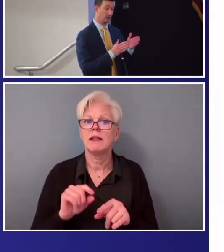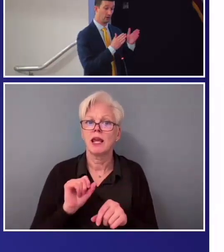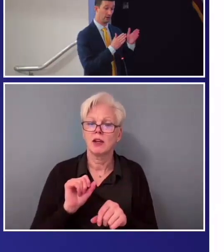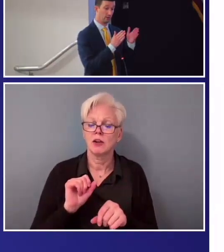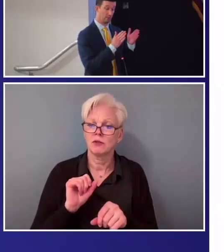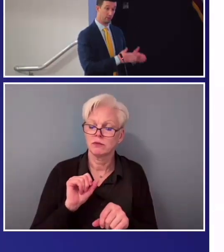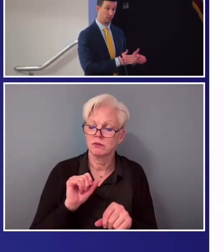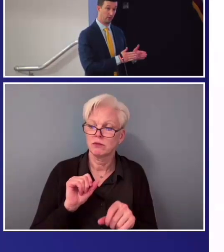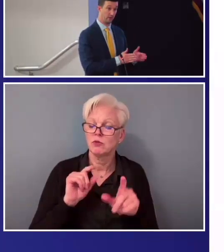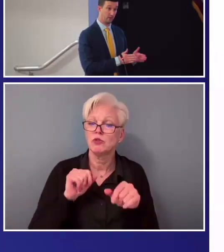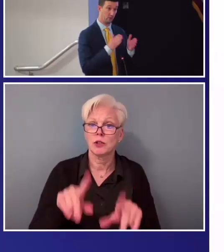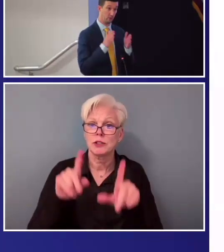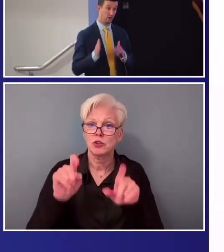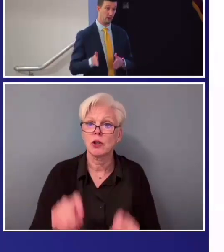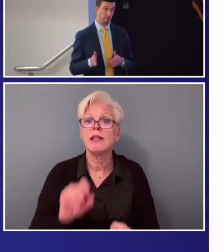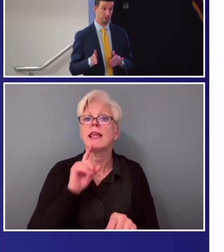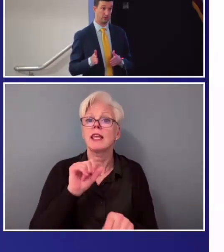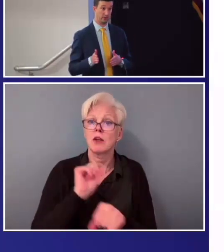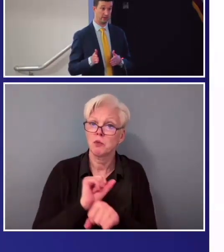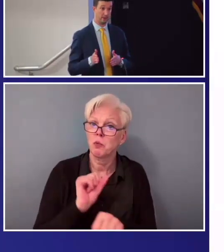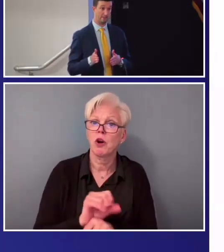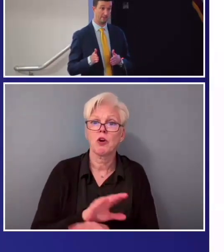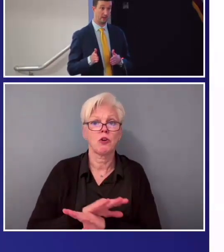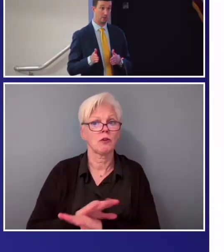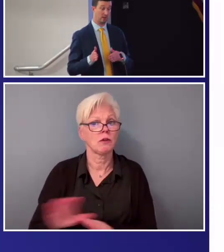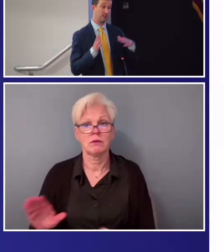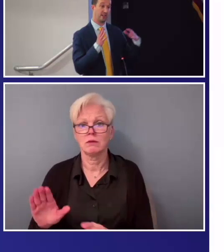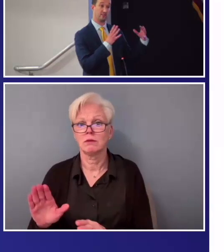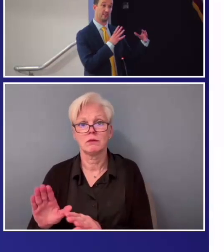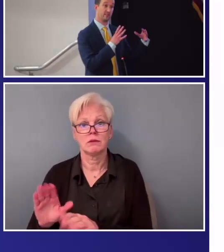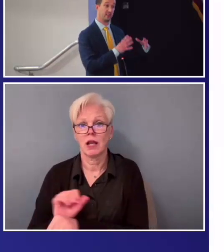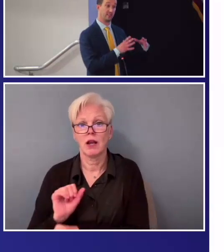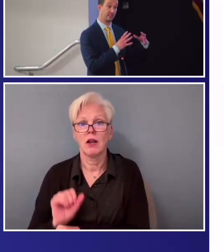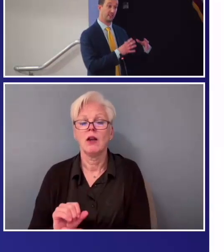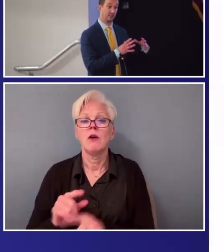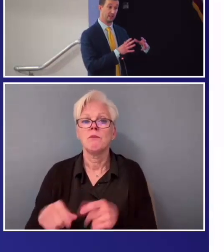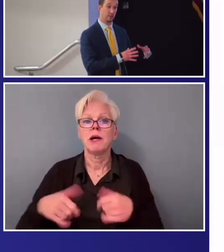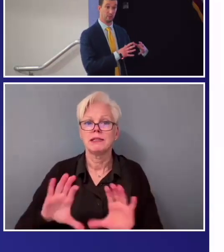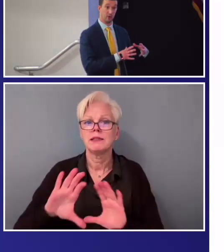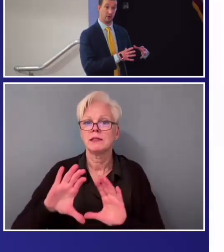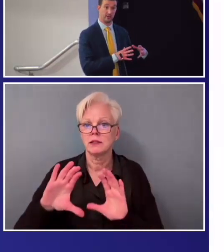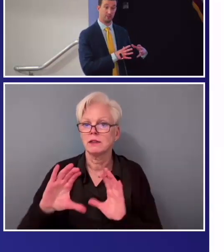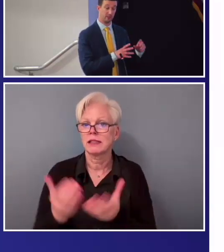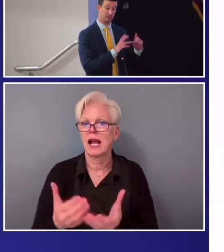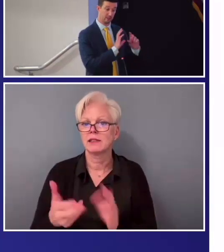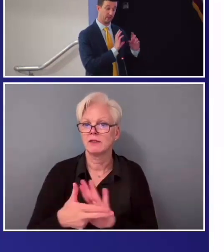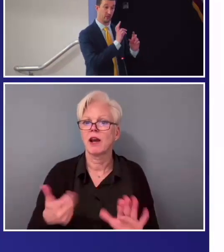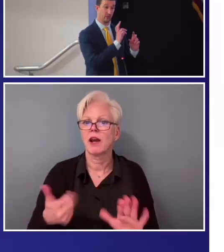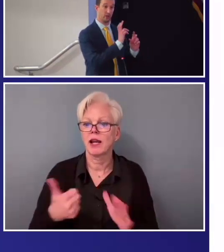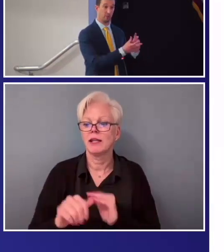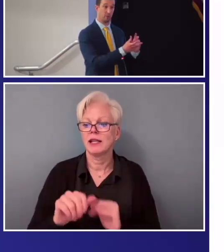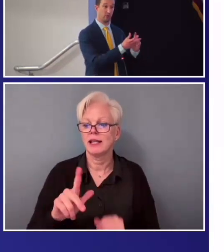are employed or unemployed, but classified still as in the labor market. Because even if you're unemployed,